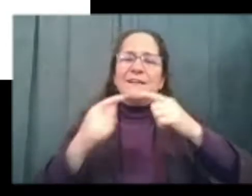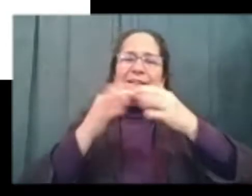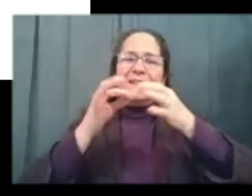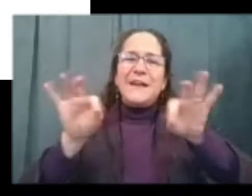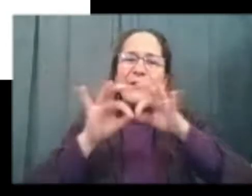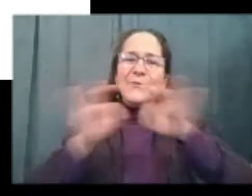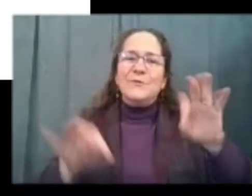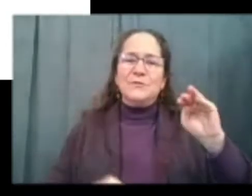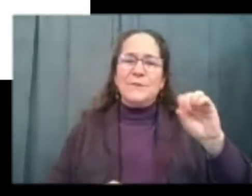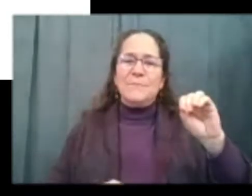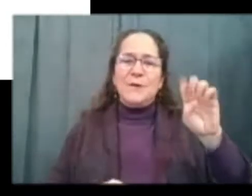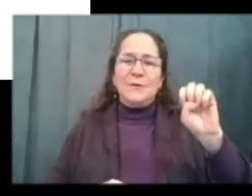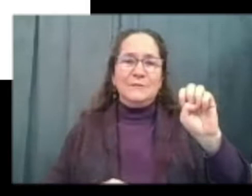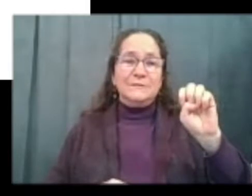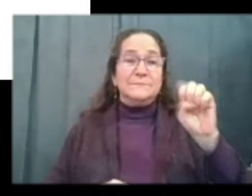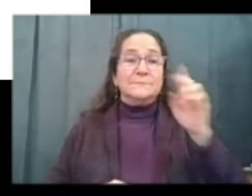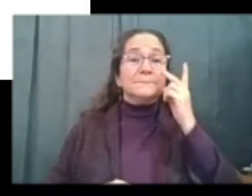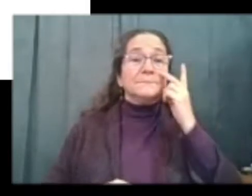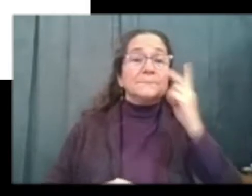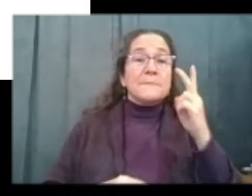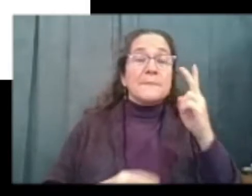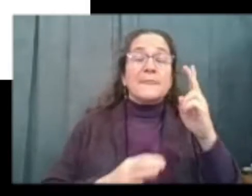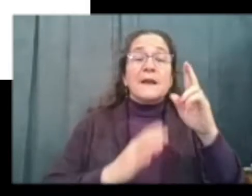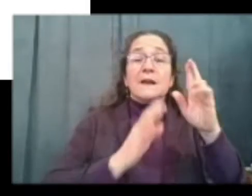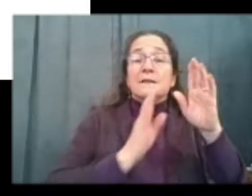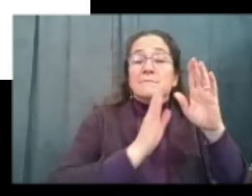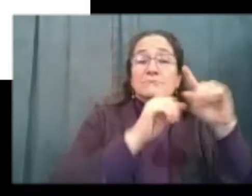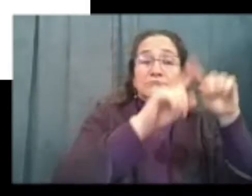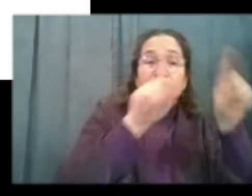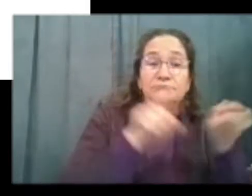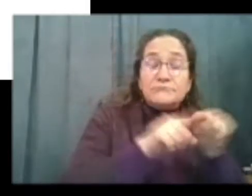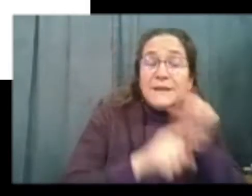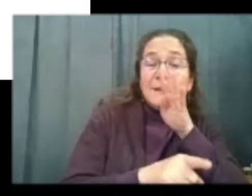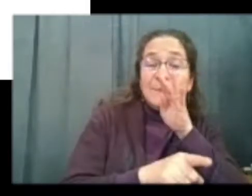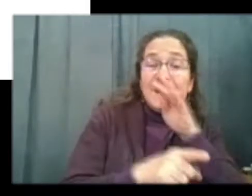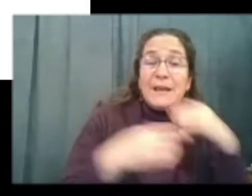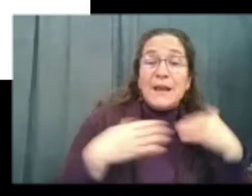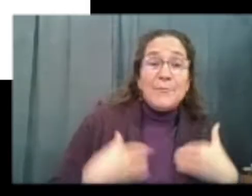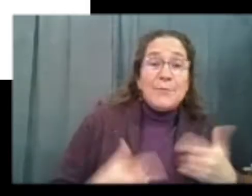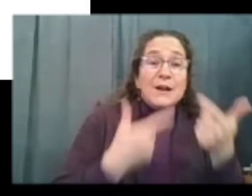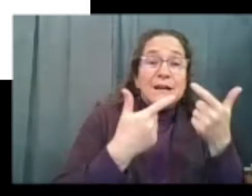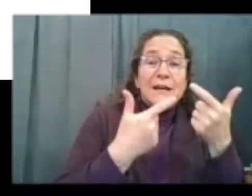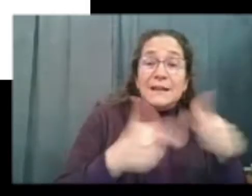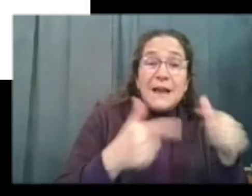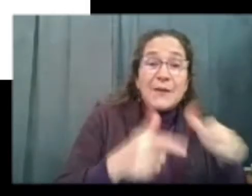We have speaking and body language from a child they're picking up a phone toy phone.